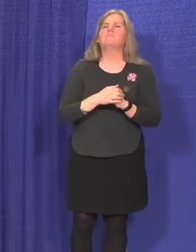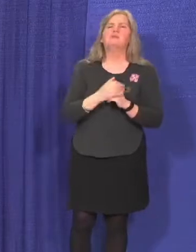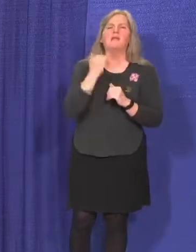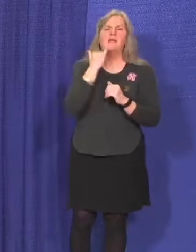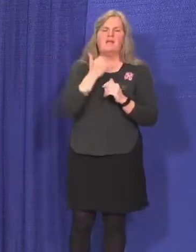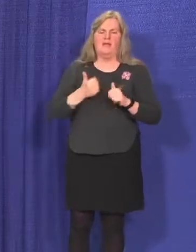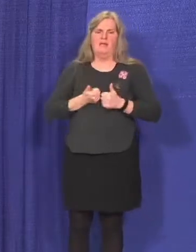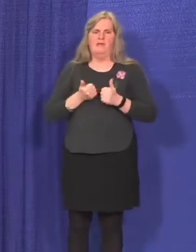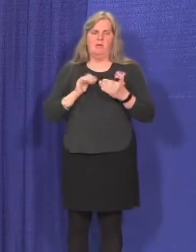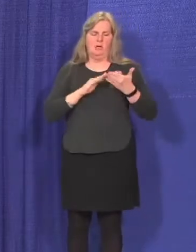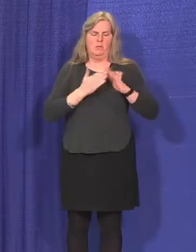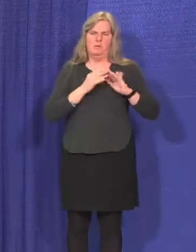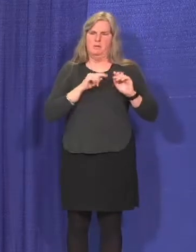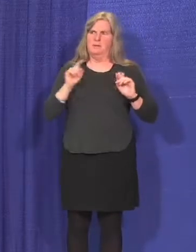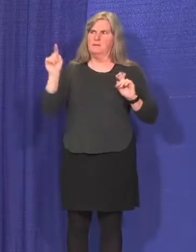and found the phone line which